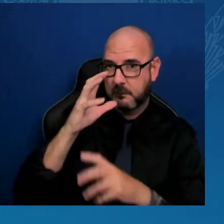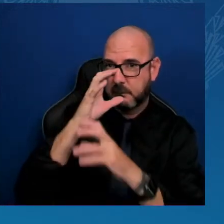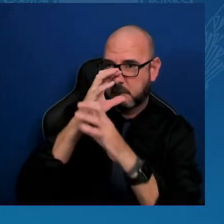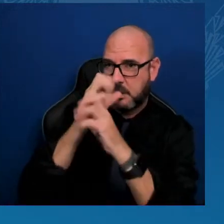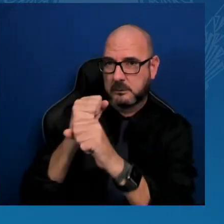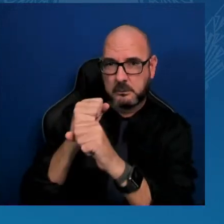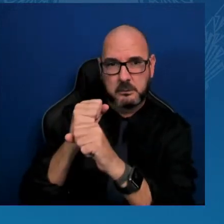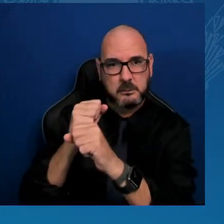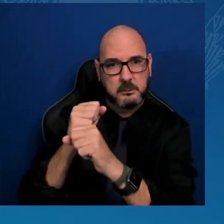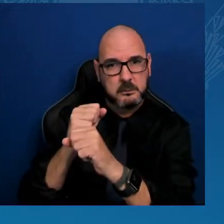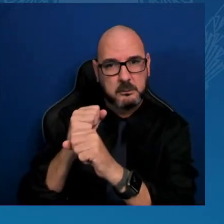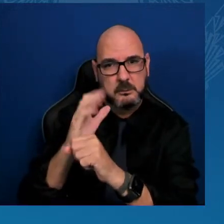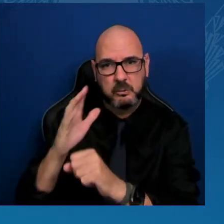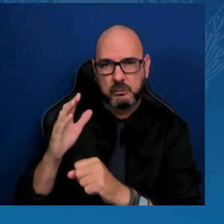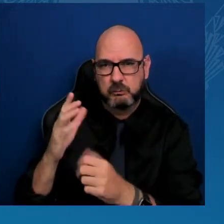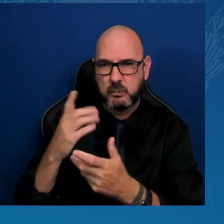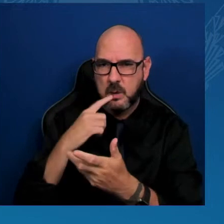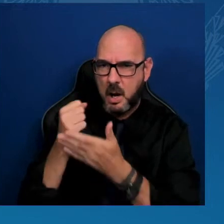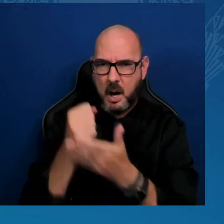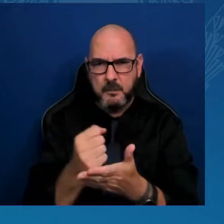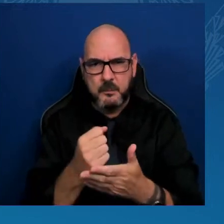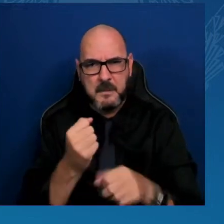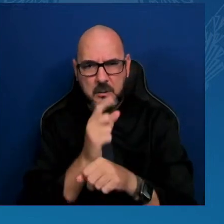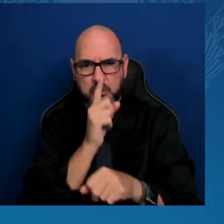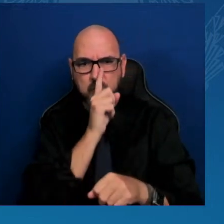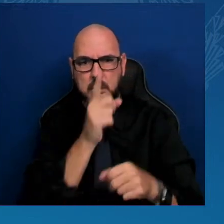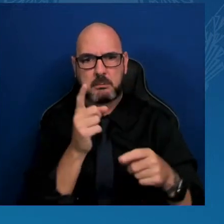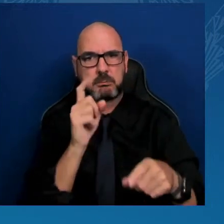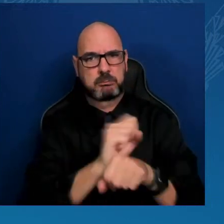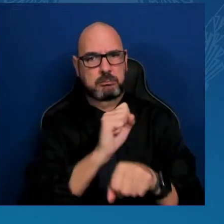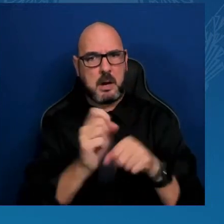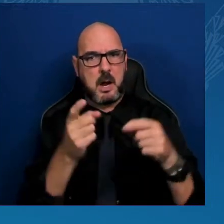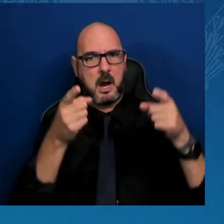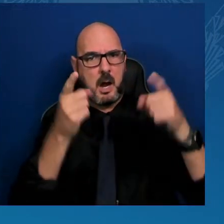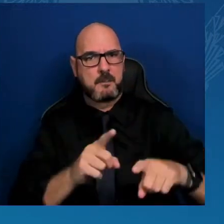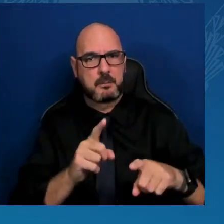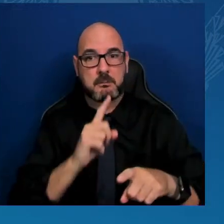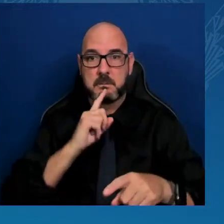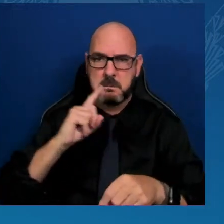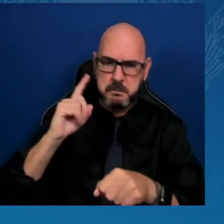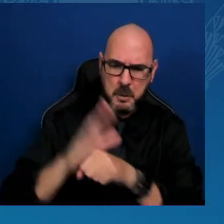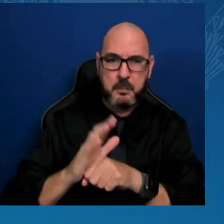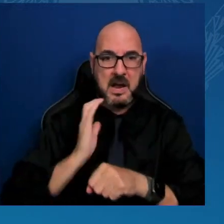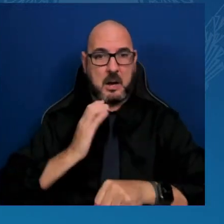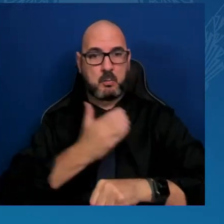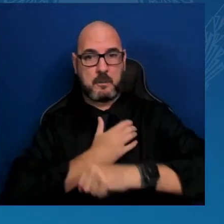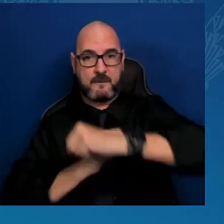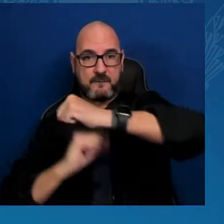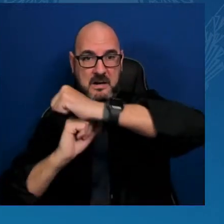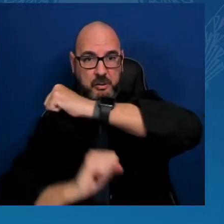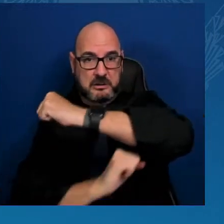the promise of our founding principles not just for some but for all.